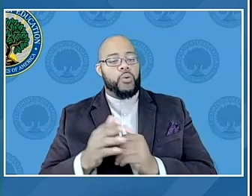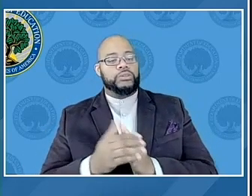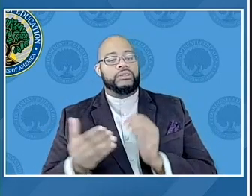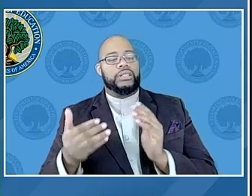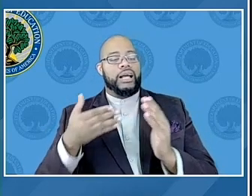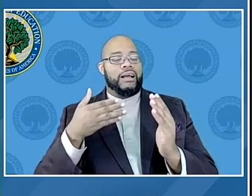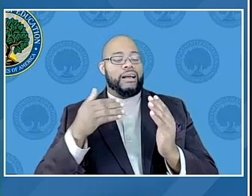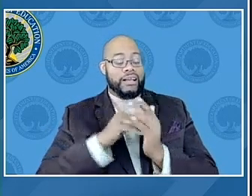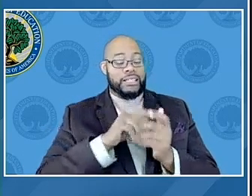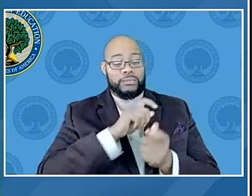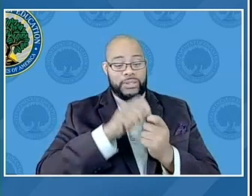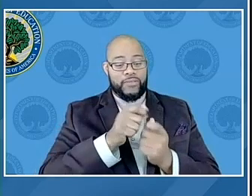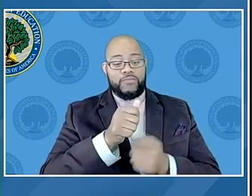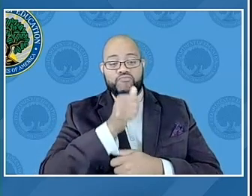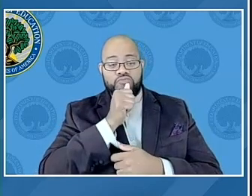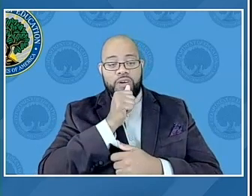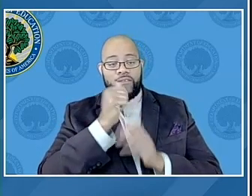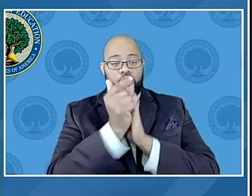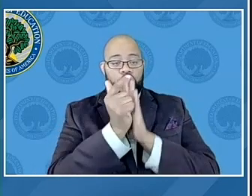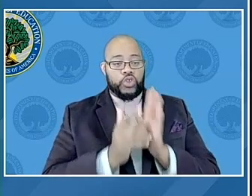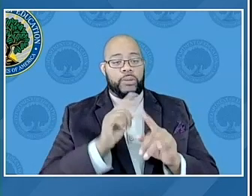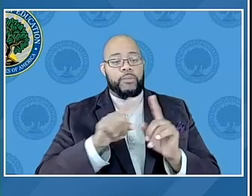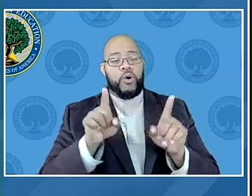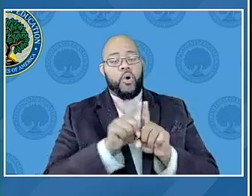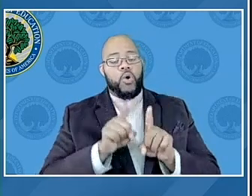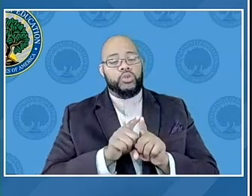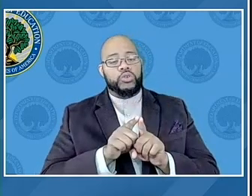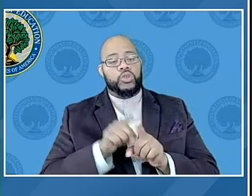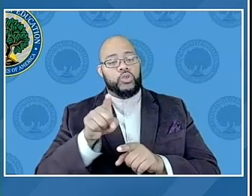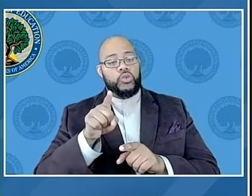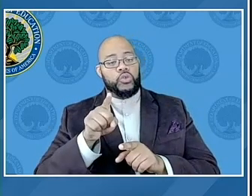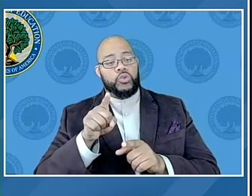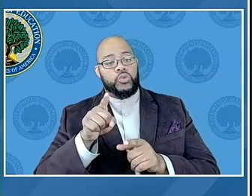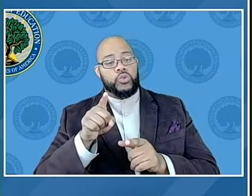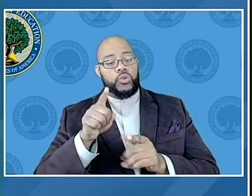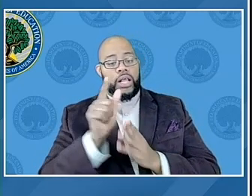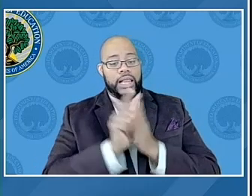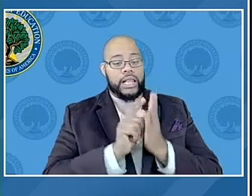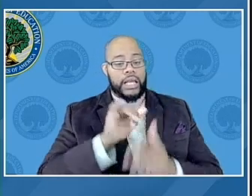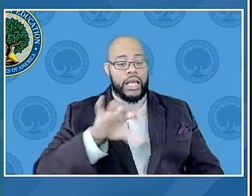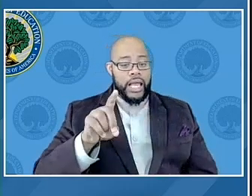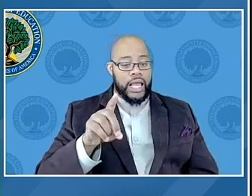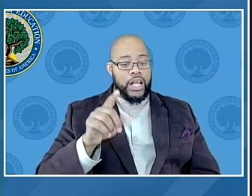private attorneys, but also arguably legal aid attorneys as well, to access the